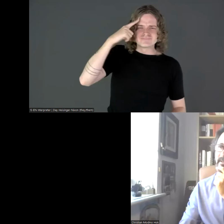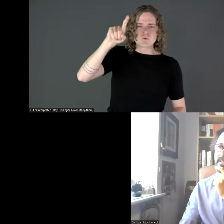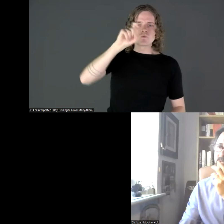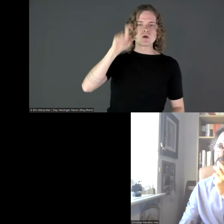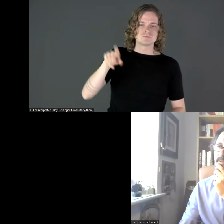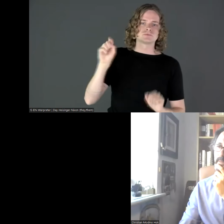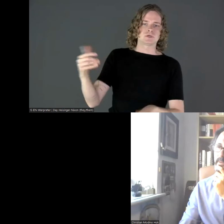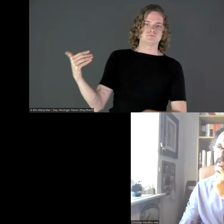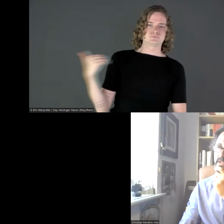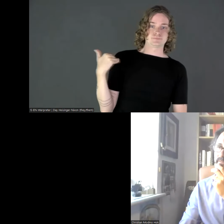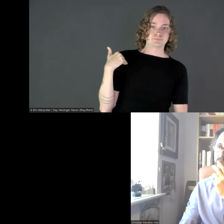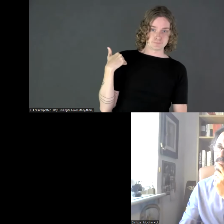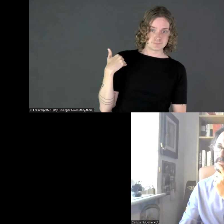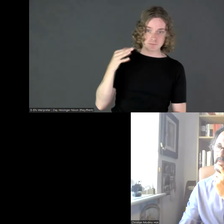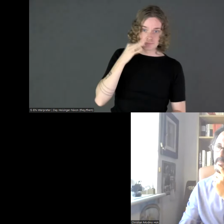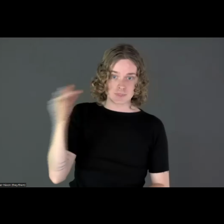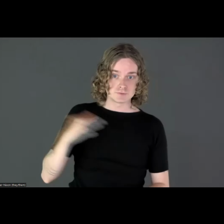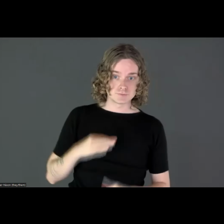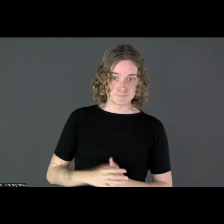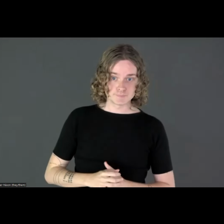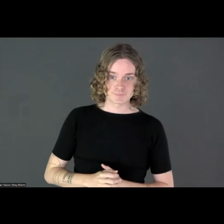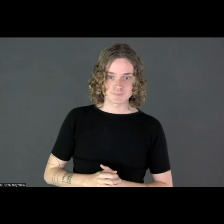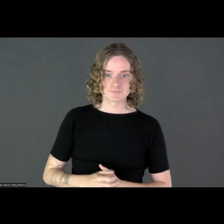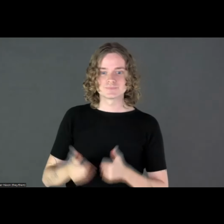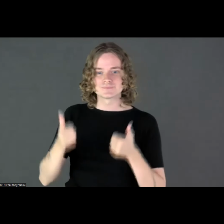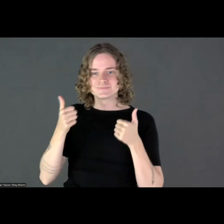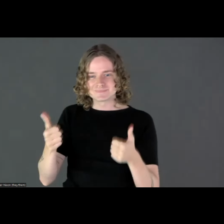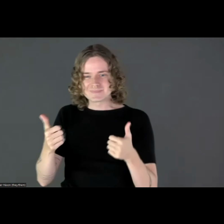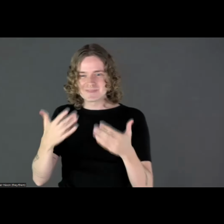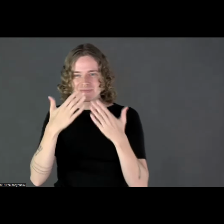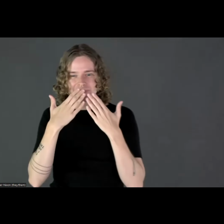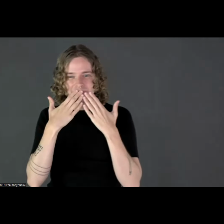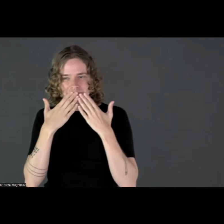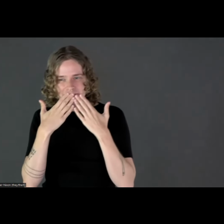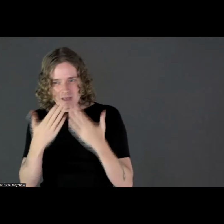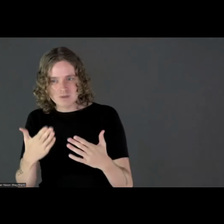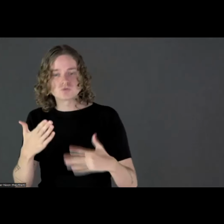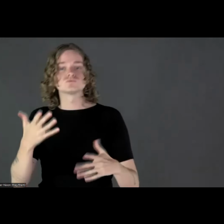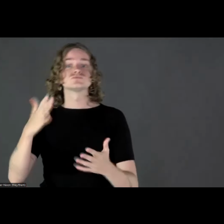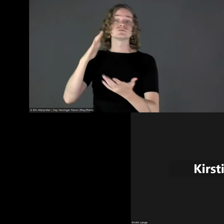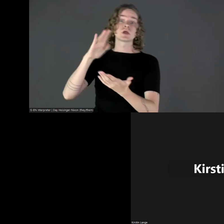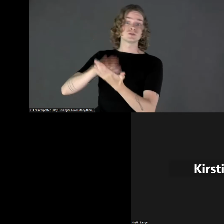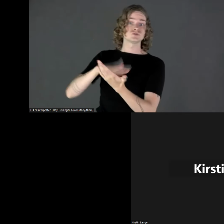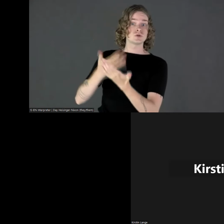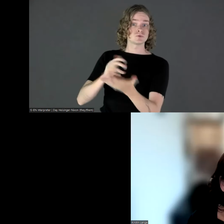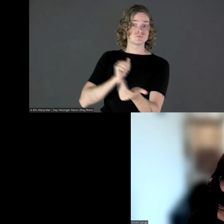There is one question from Isabel in the chat box. If you can please clarify if the guide is open to